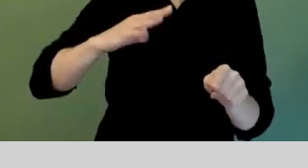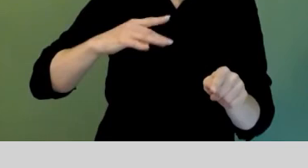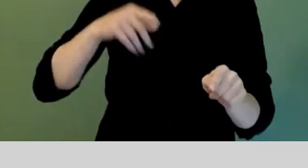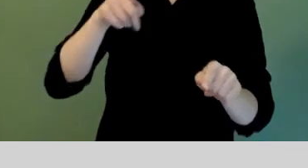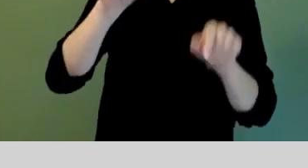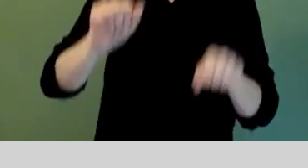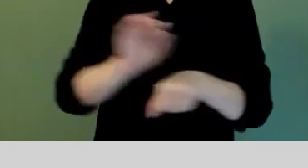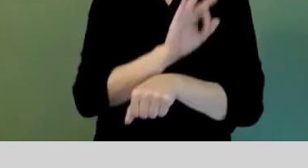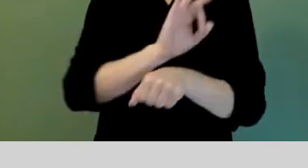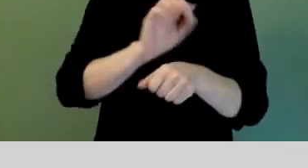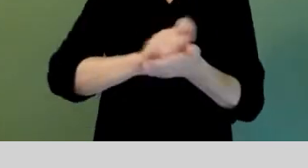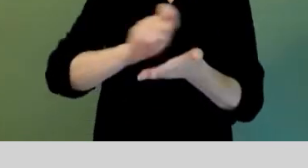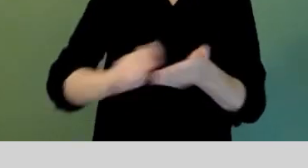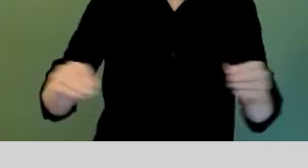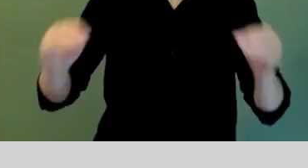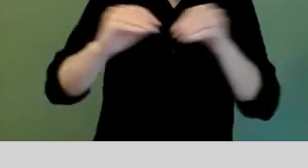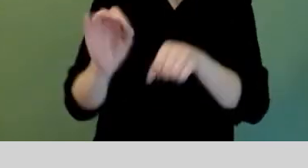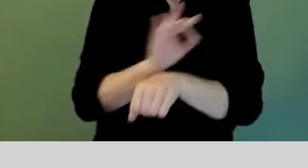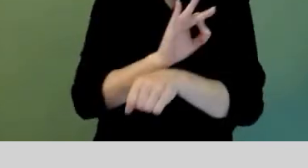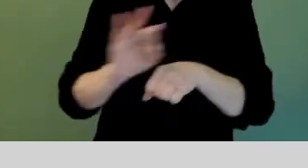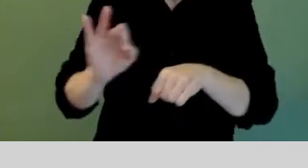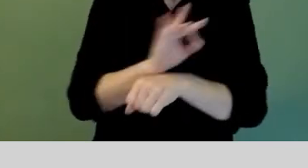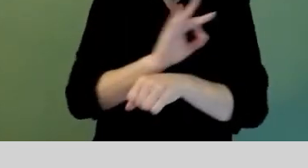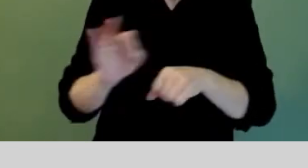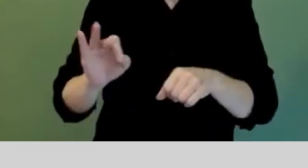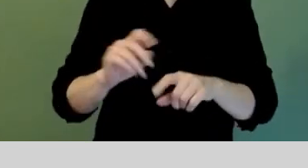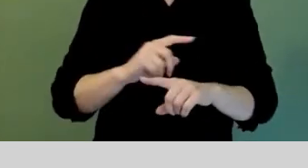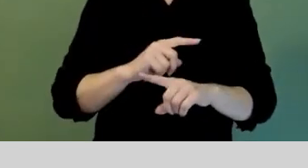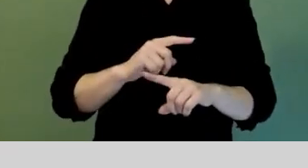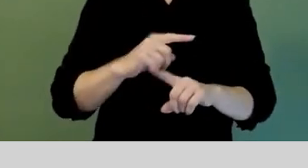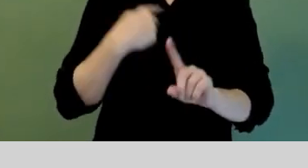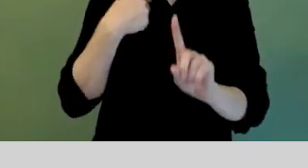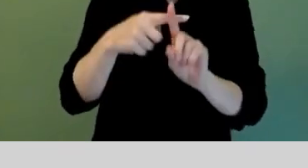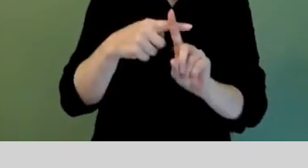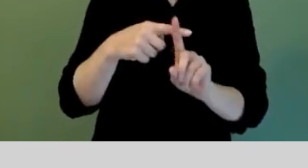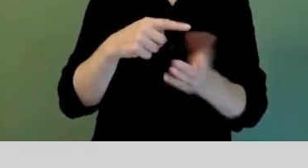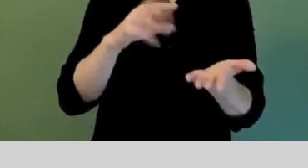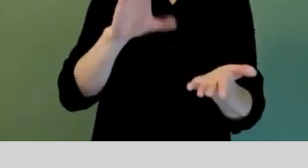But in doing so, you end up with code where you interact with much less boilerplates.